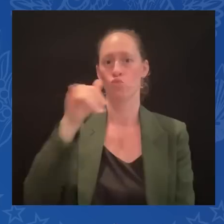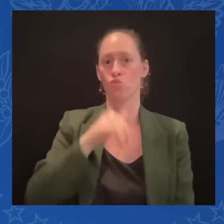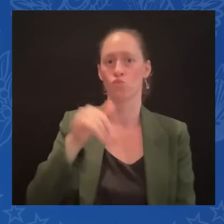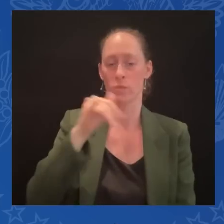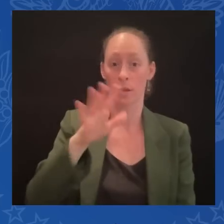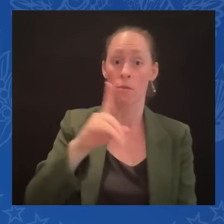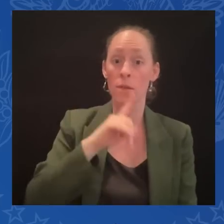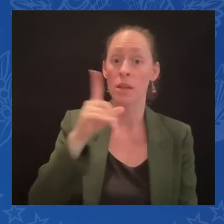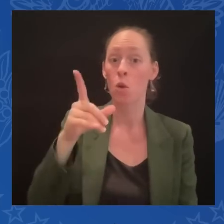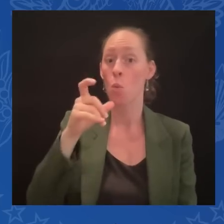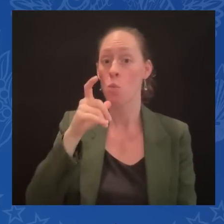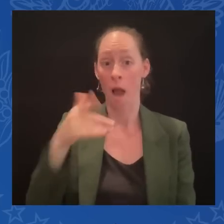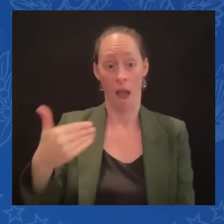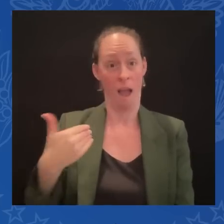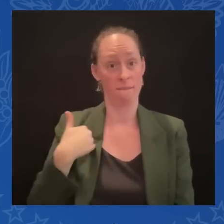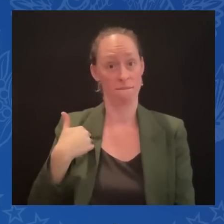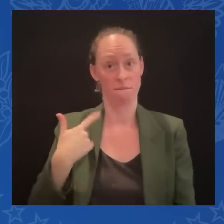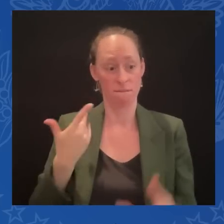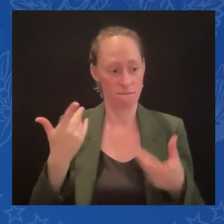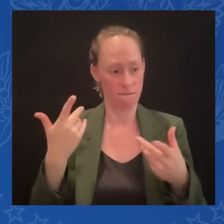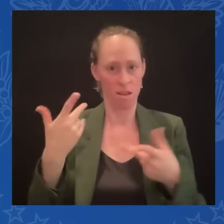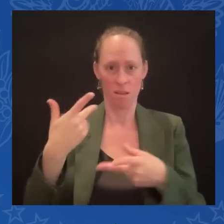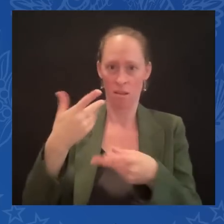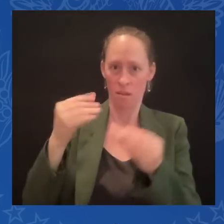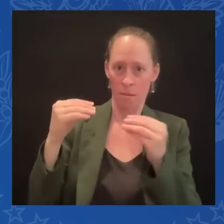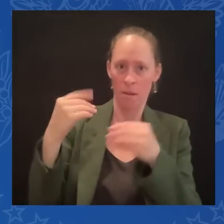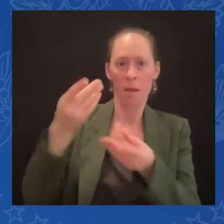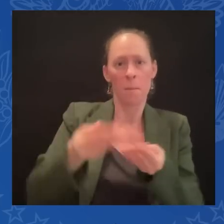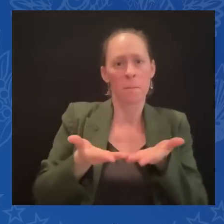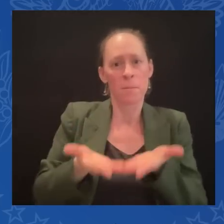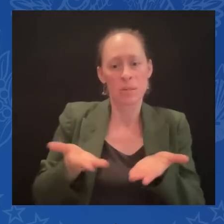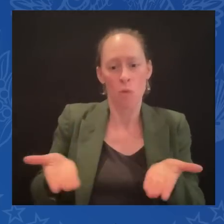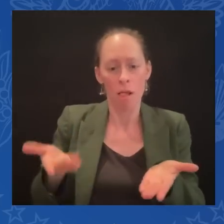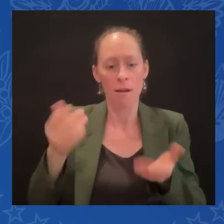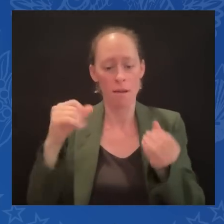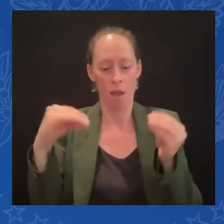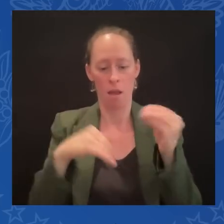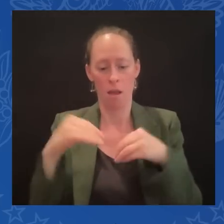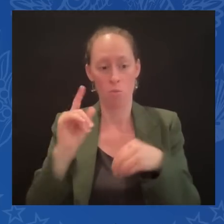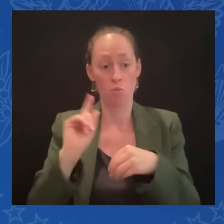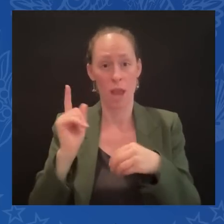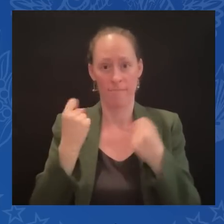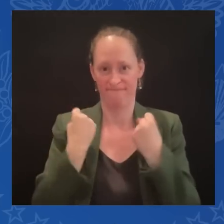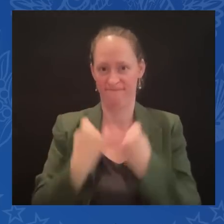That's why we're building alliances with our friends all across the world, increasing our production here at home